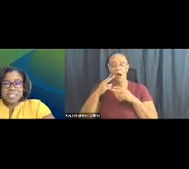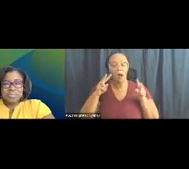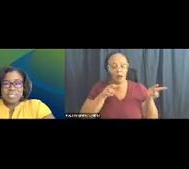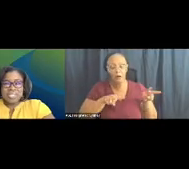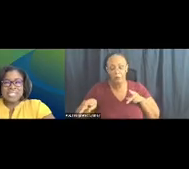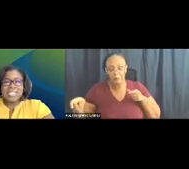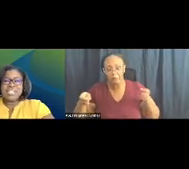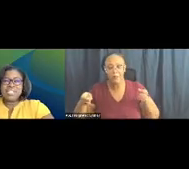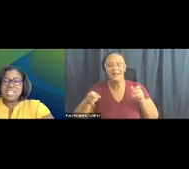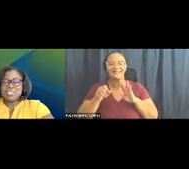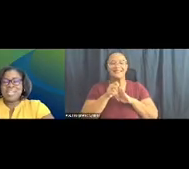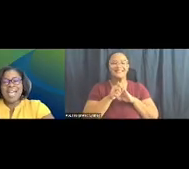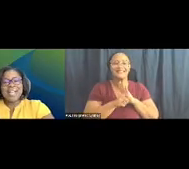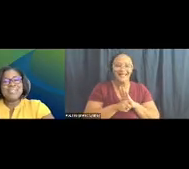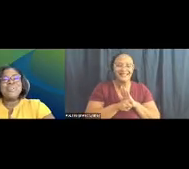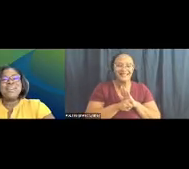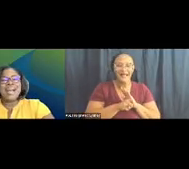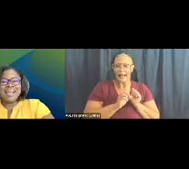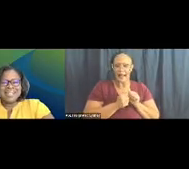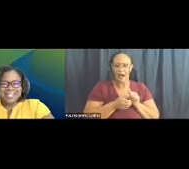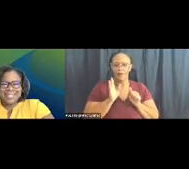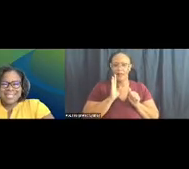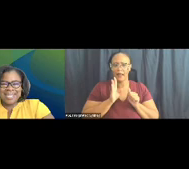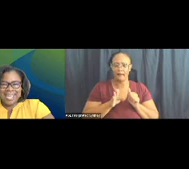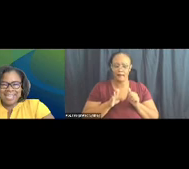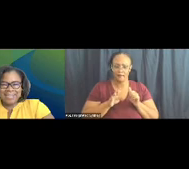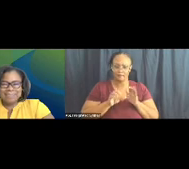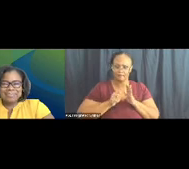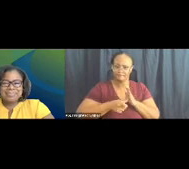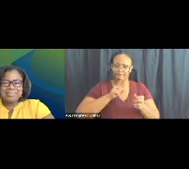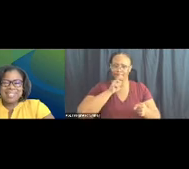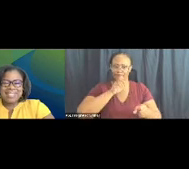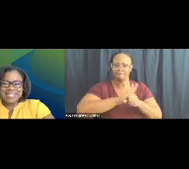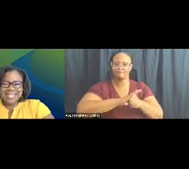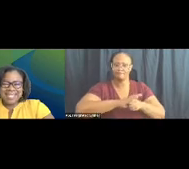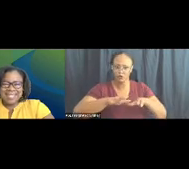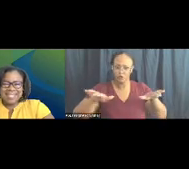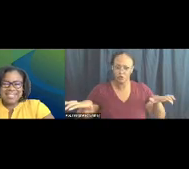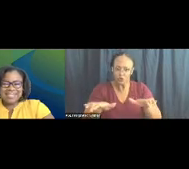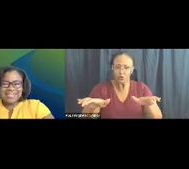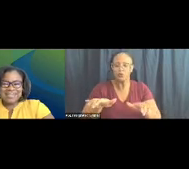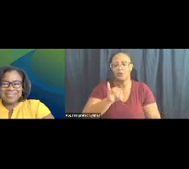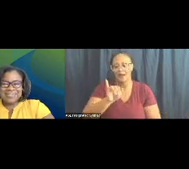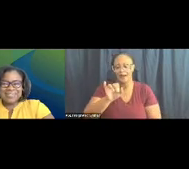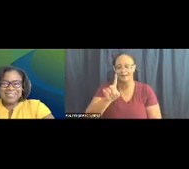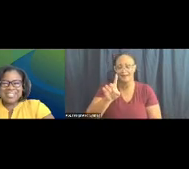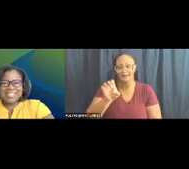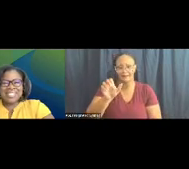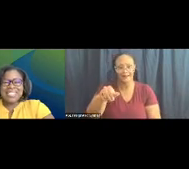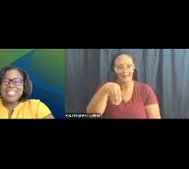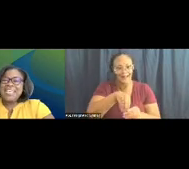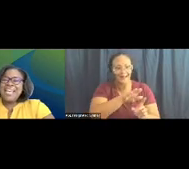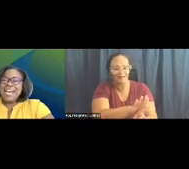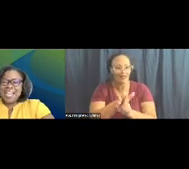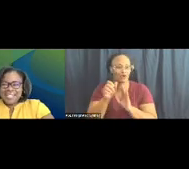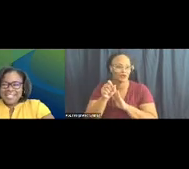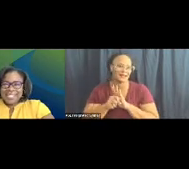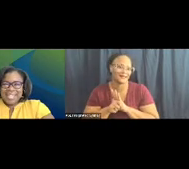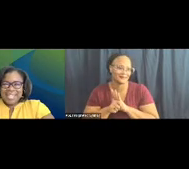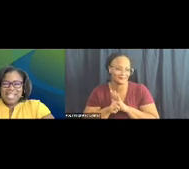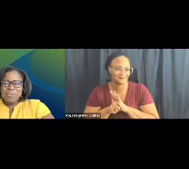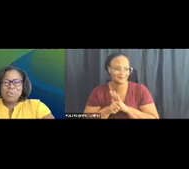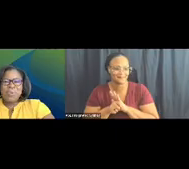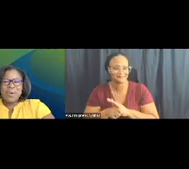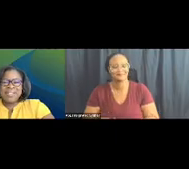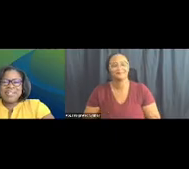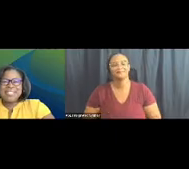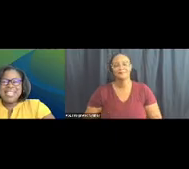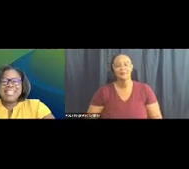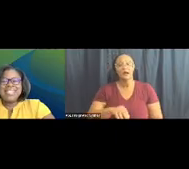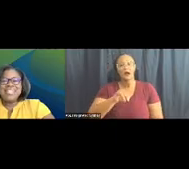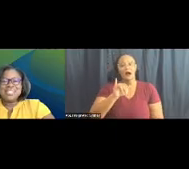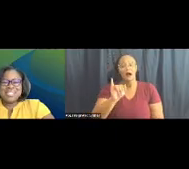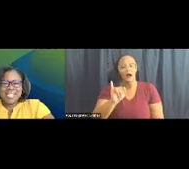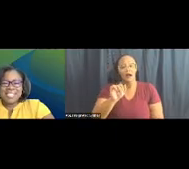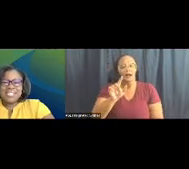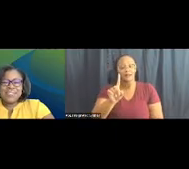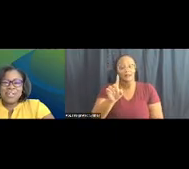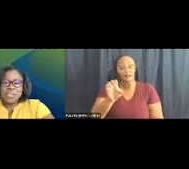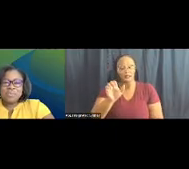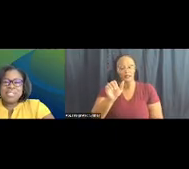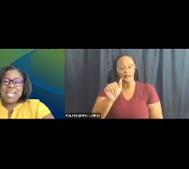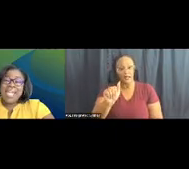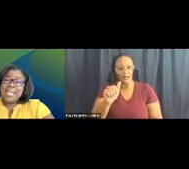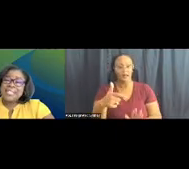with Disabilities Education Act or IDEA. Next slide. IDEA requires that each state develops